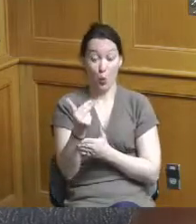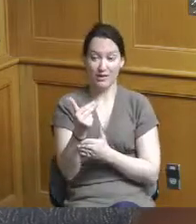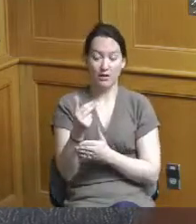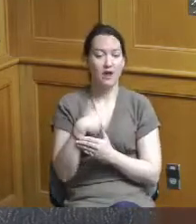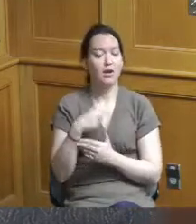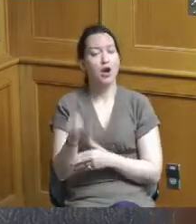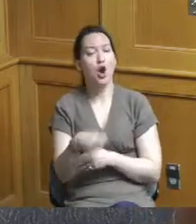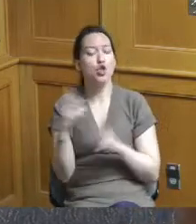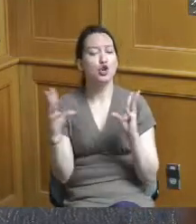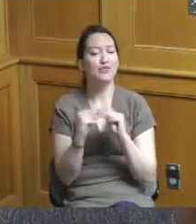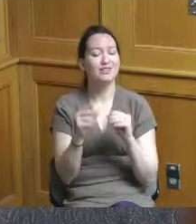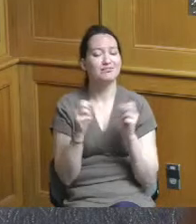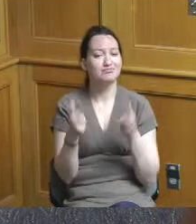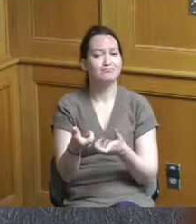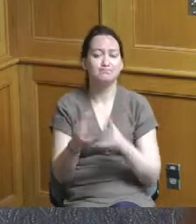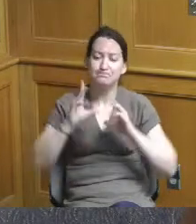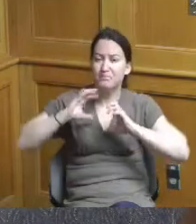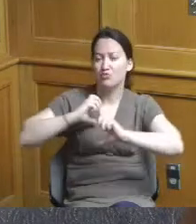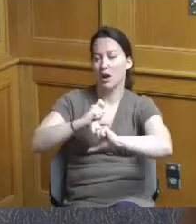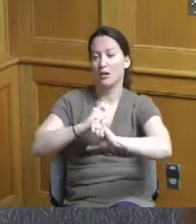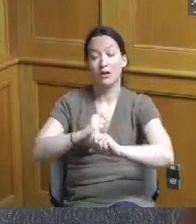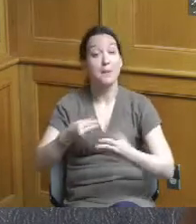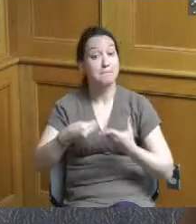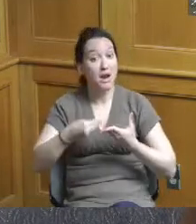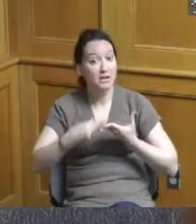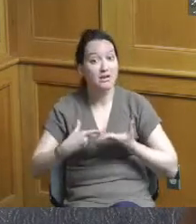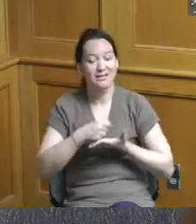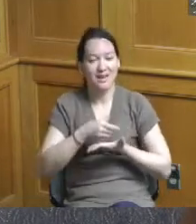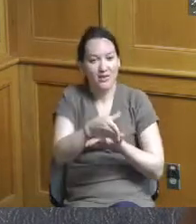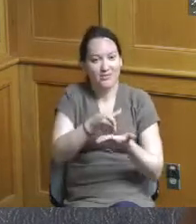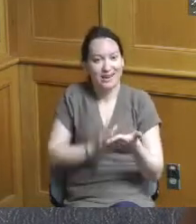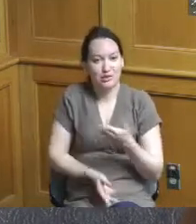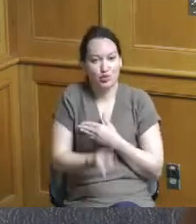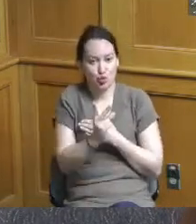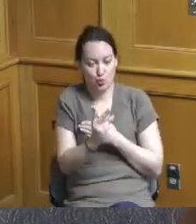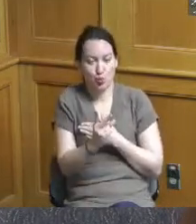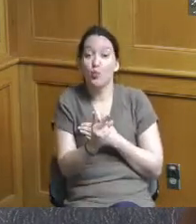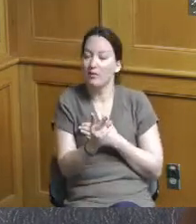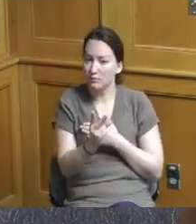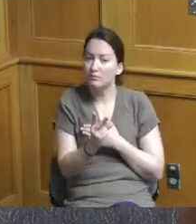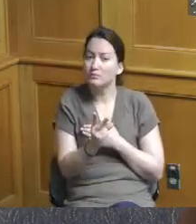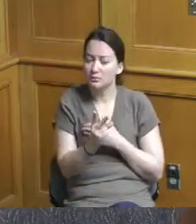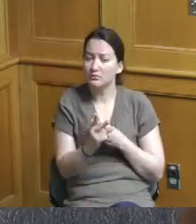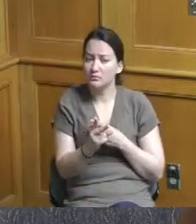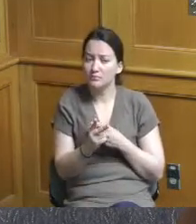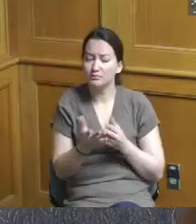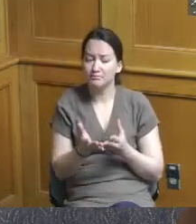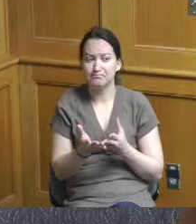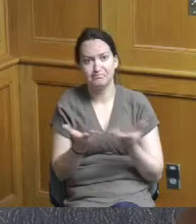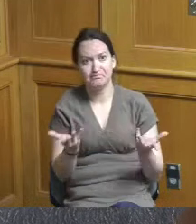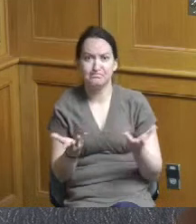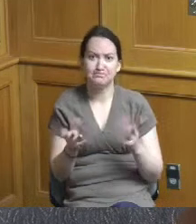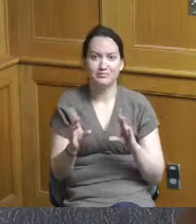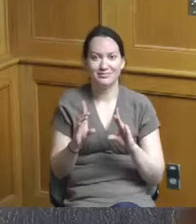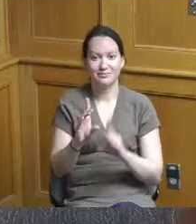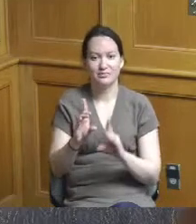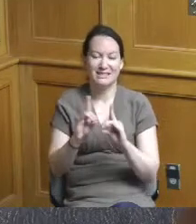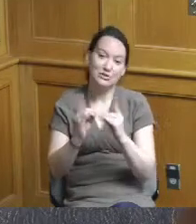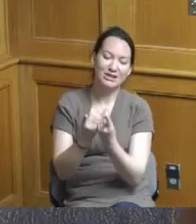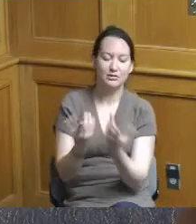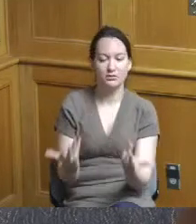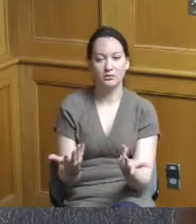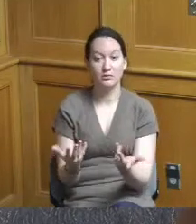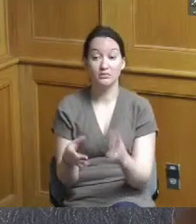conventions as we make money to go into phase two which would be the the district it was said in the